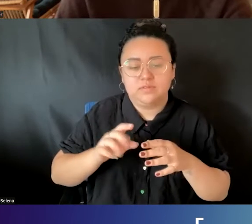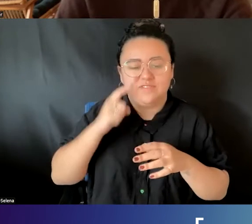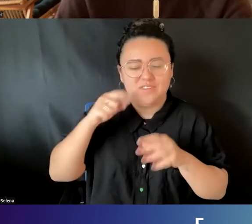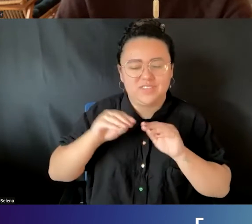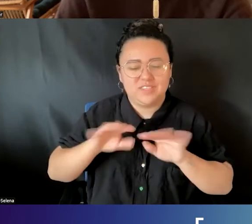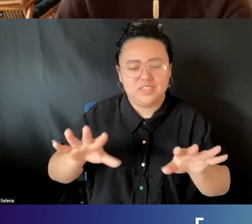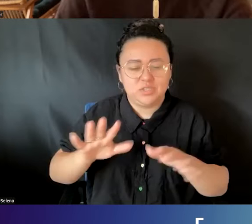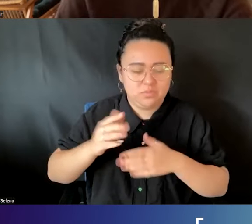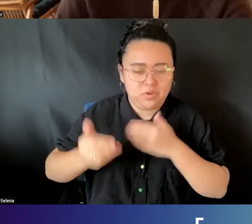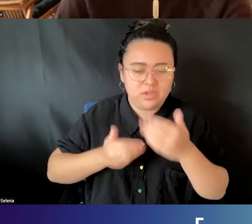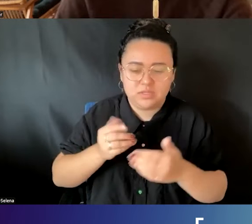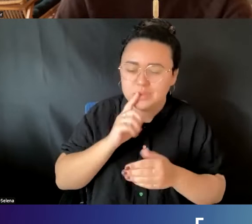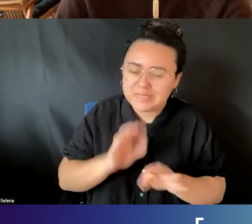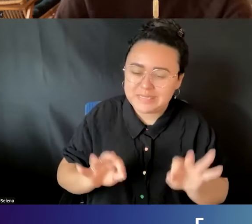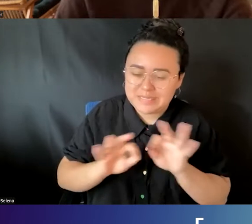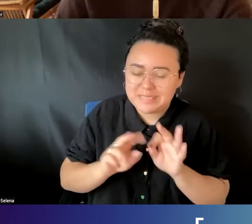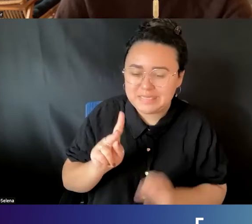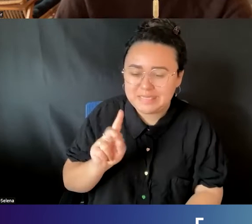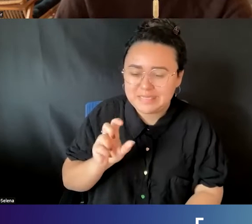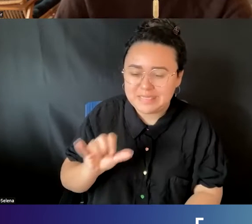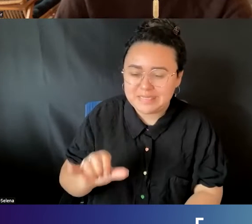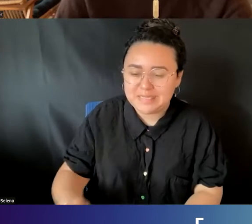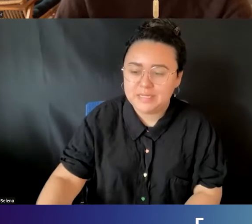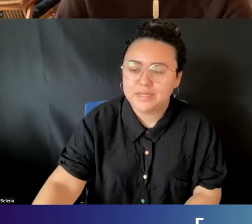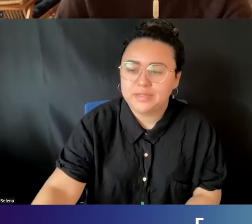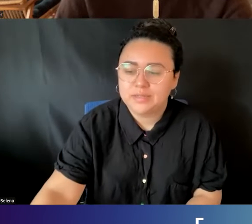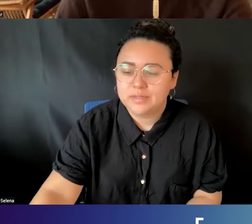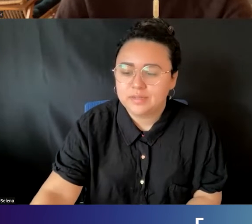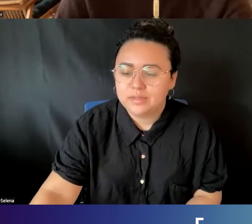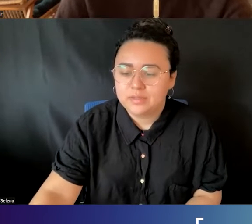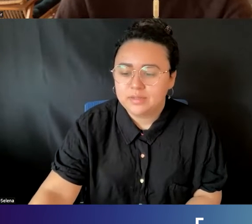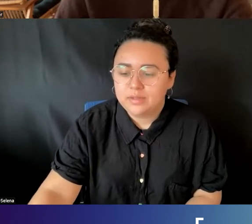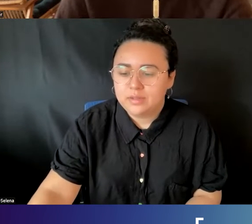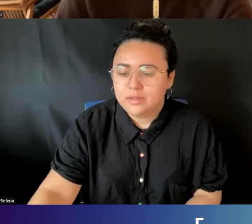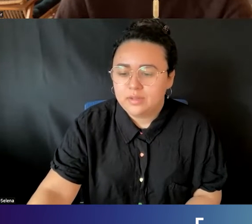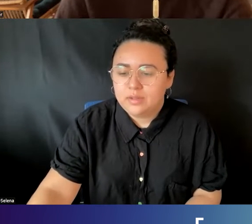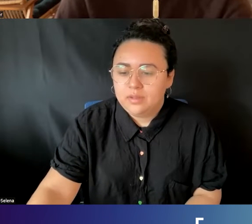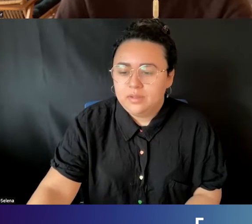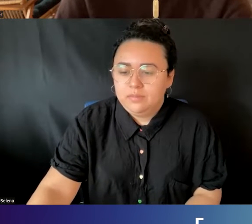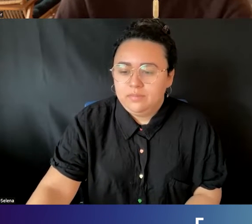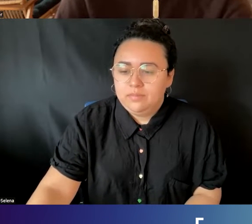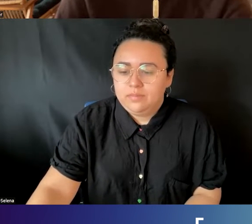That's really key, and I think that's a process that filmmakers don't like. It's it's just not a concept.